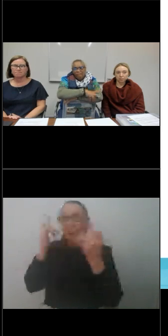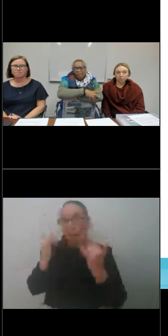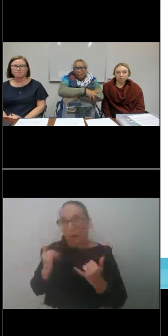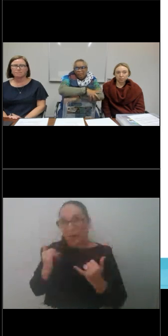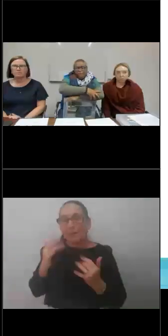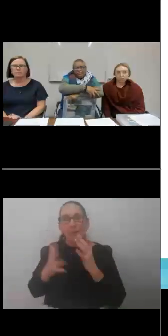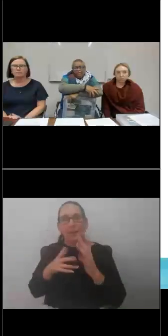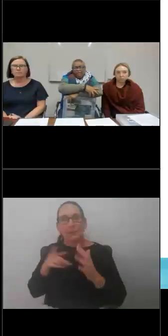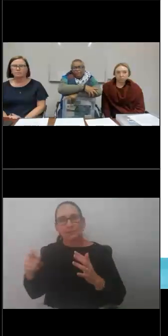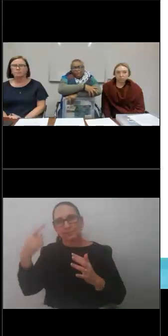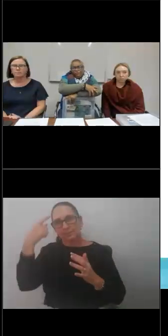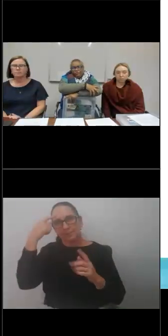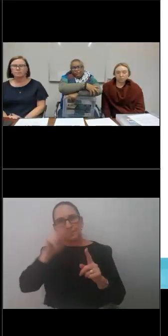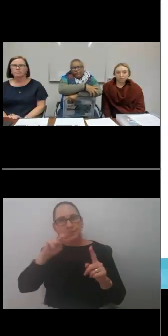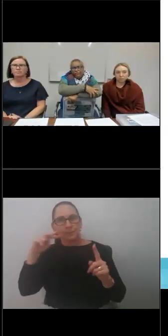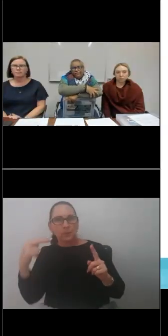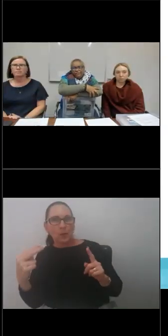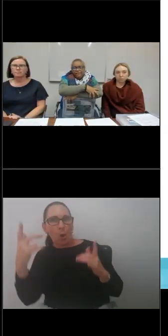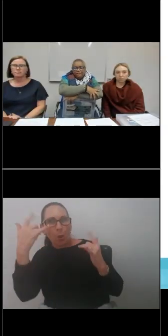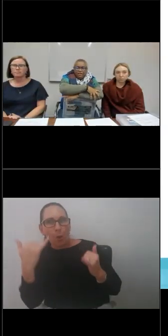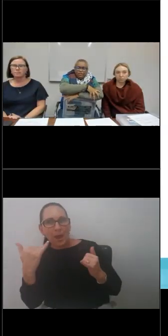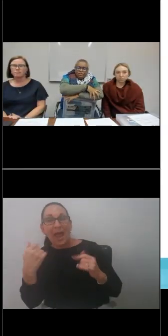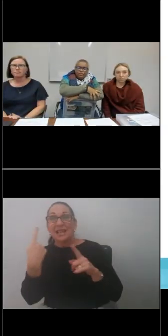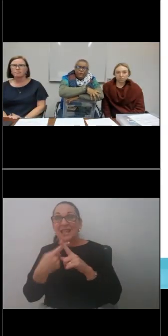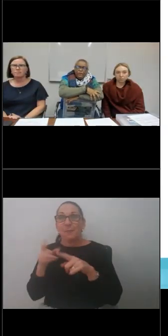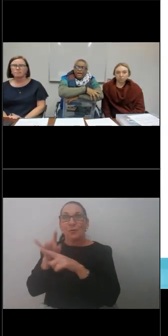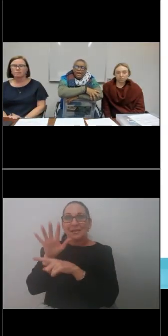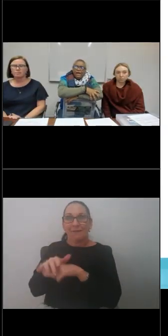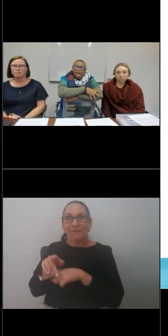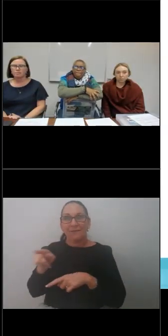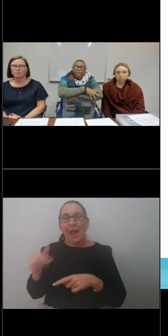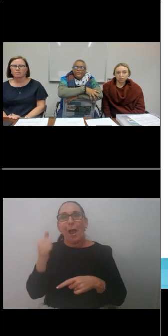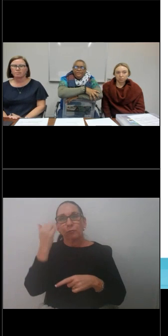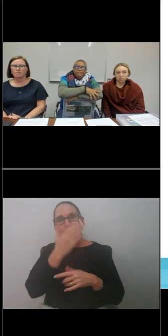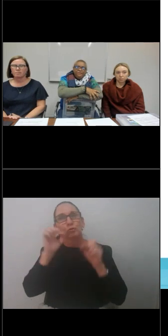but also being of Aboriginal Torres Strait Islander descent so um we then developed